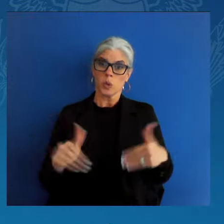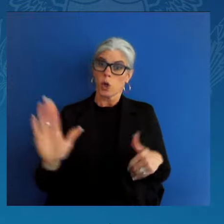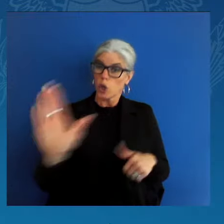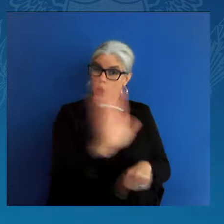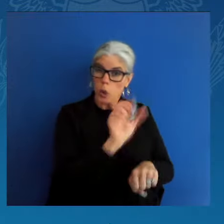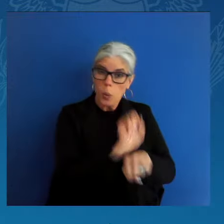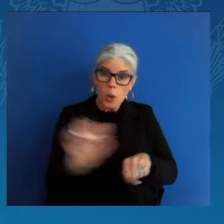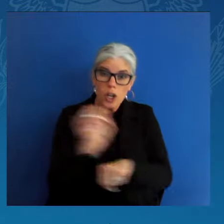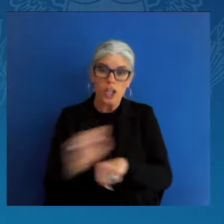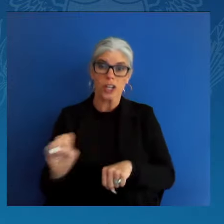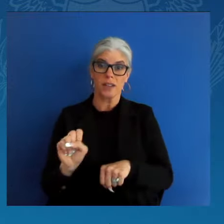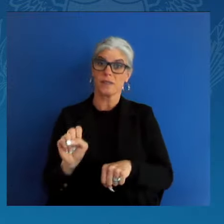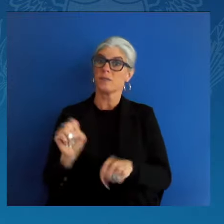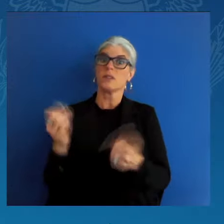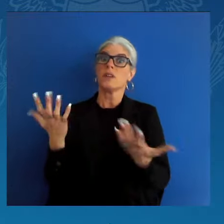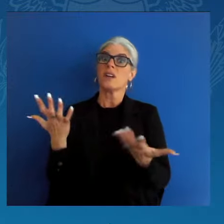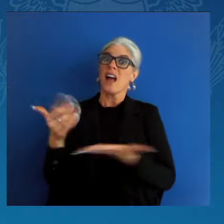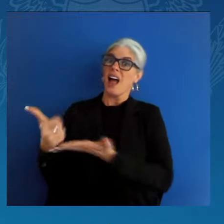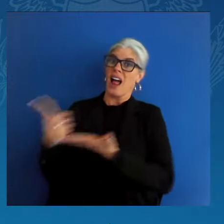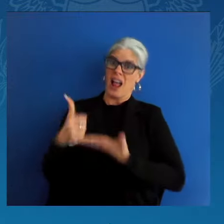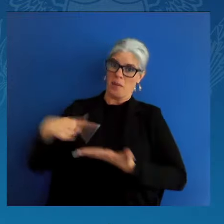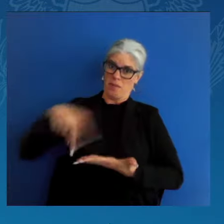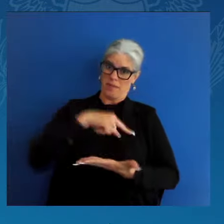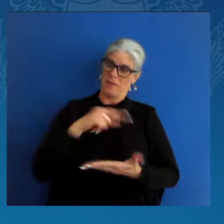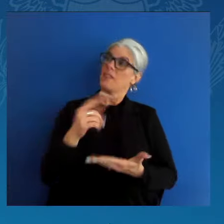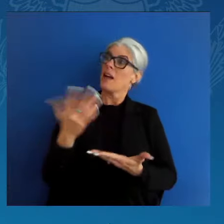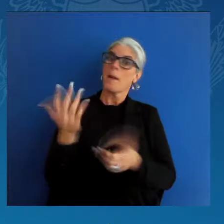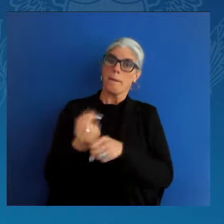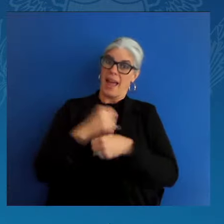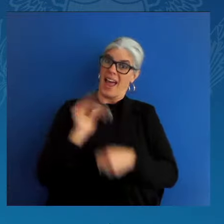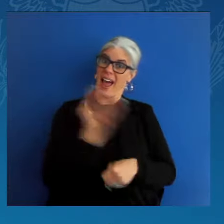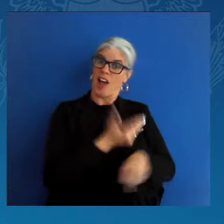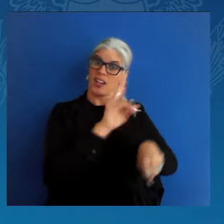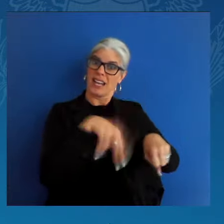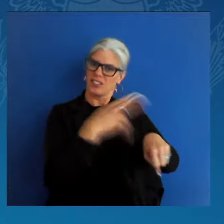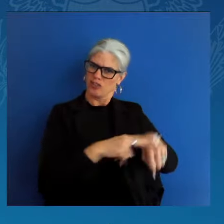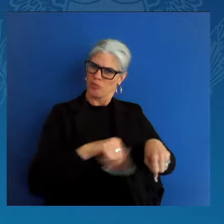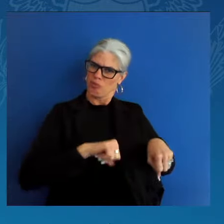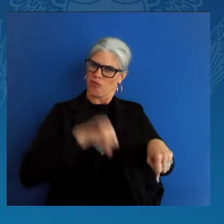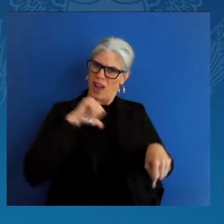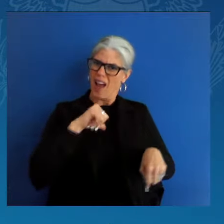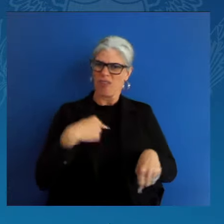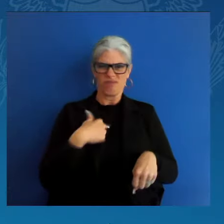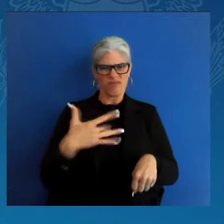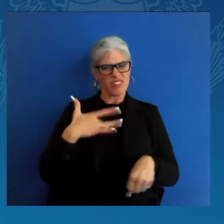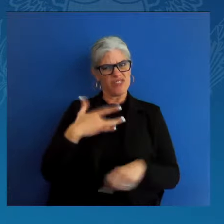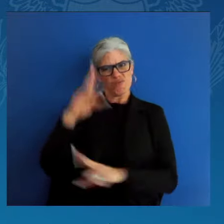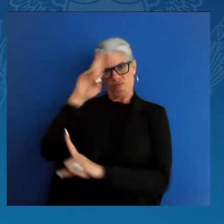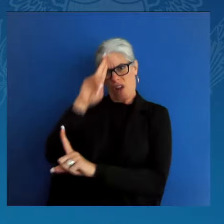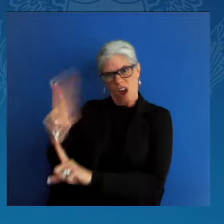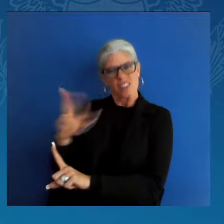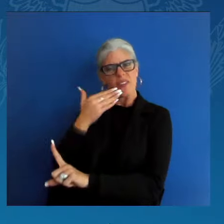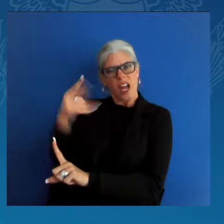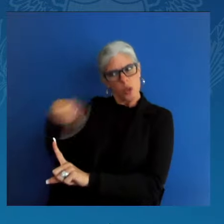And thank you for your service. So, with that, welcome, everyone, to the third convening of our National Space Council,